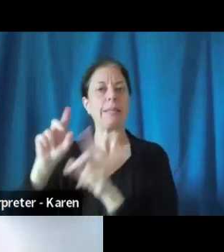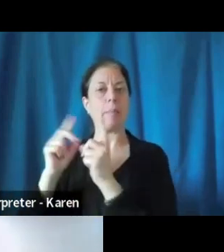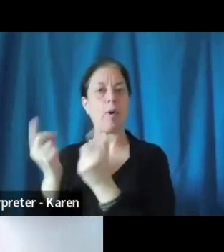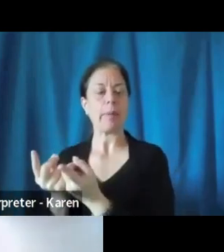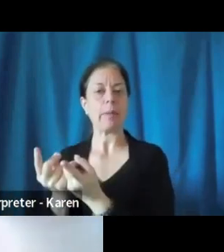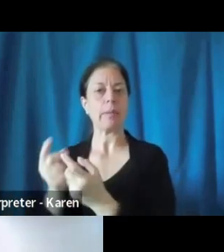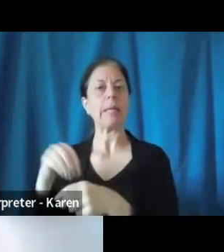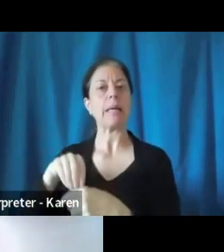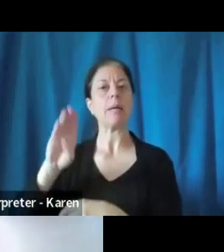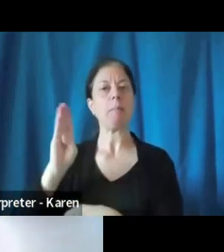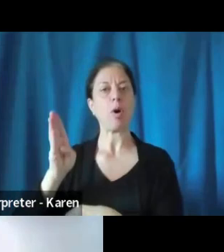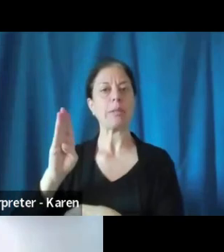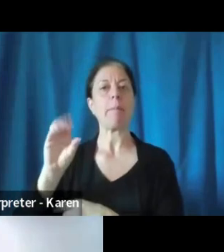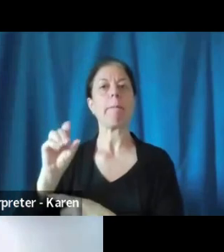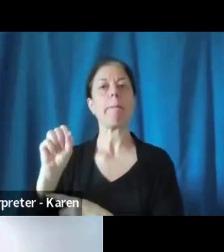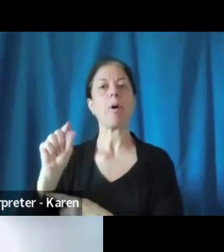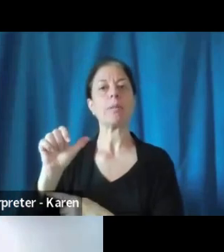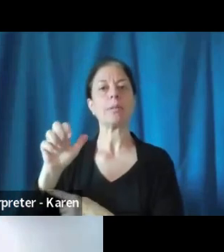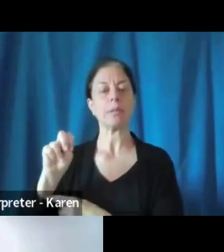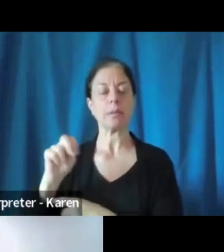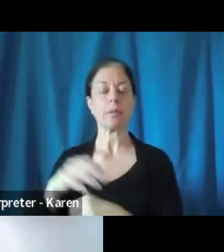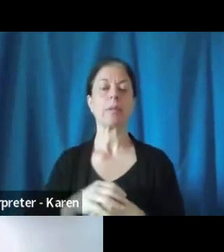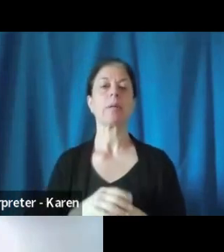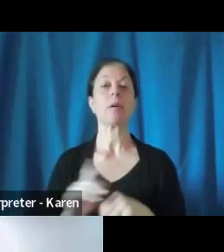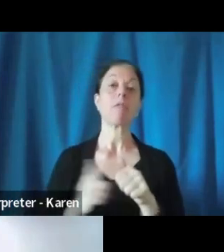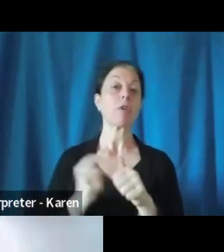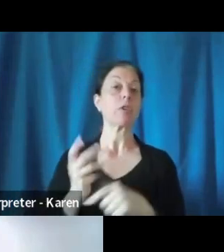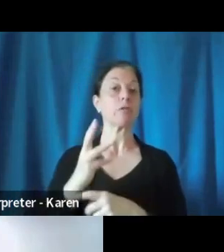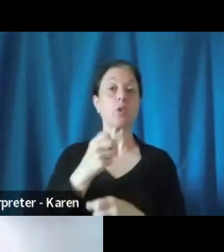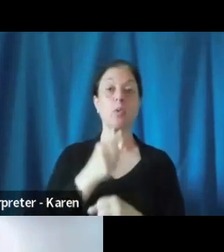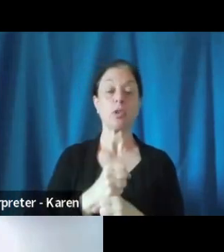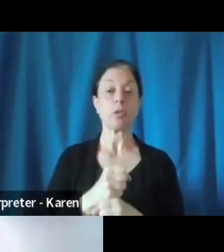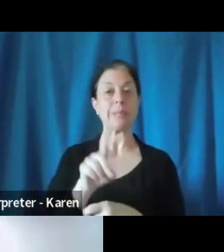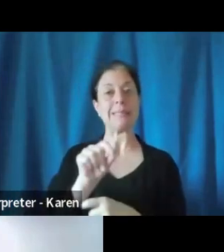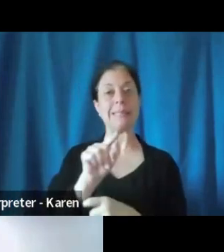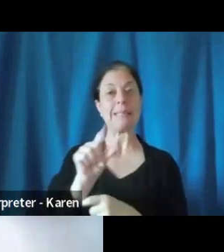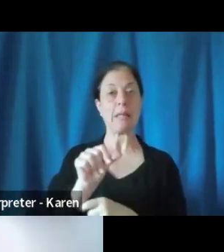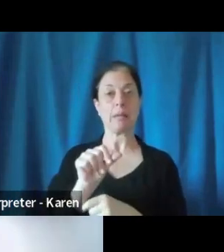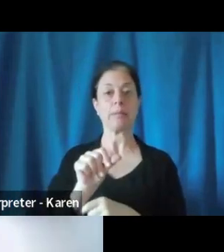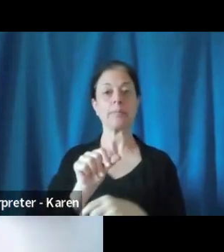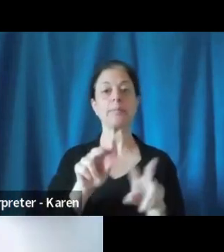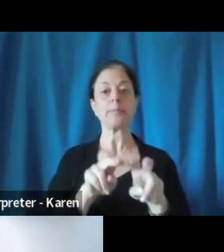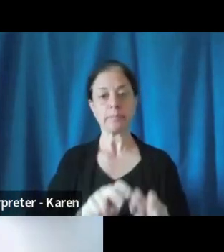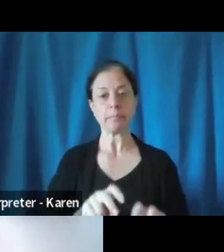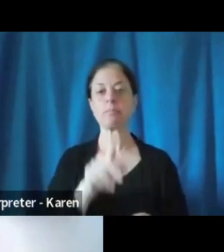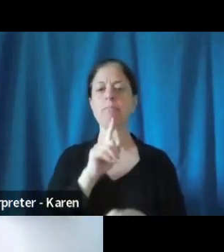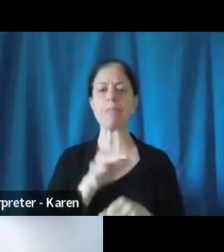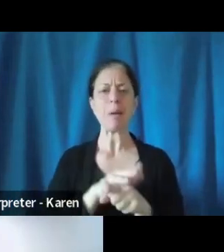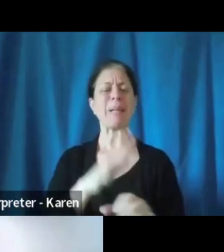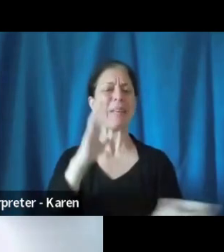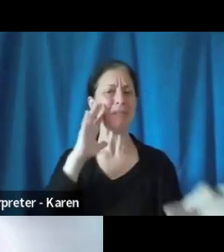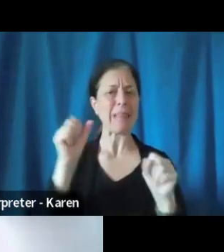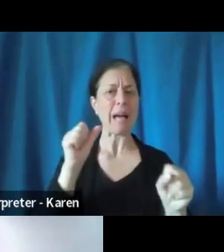for an IT company, and a healthcare company in the IT department in Boston. And the first few years, I was in the